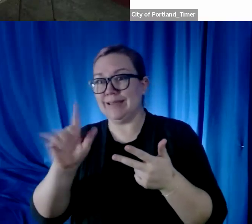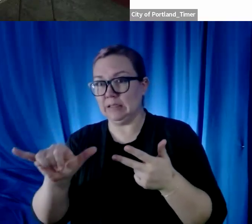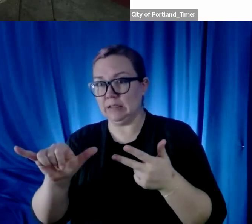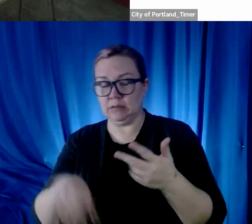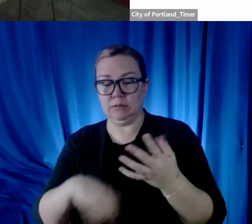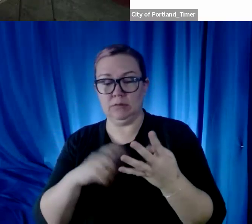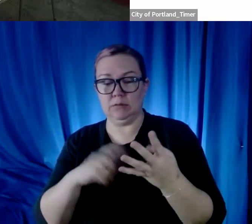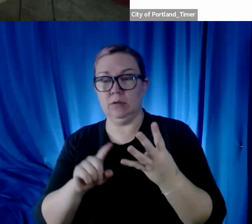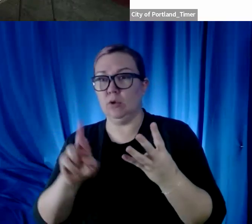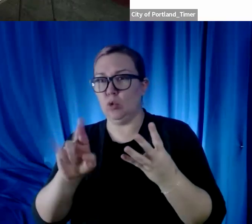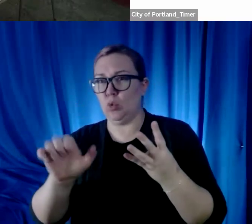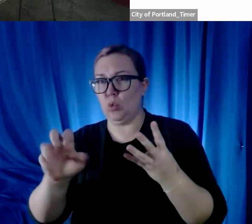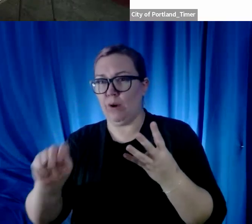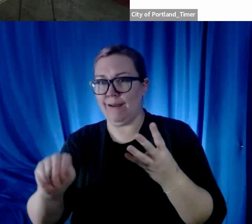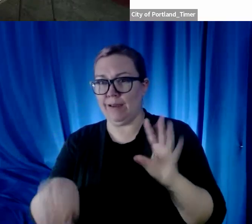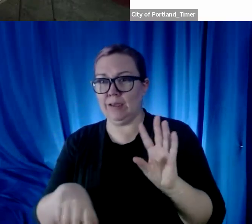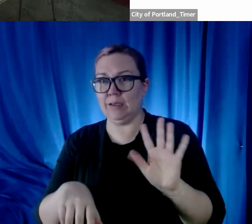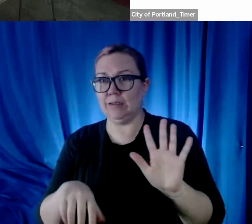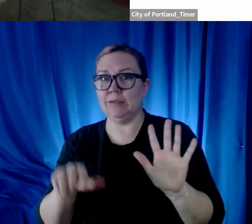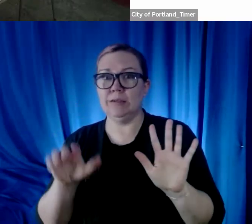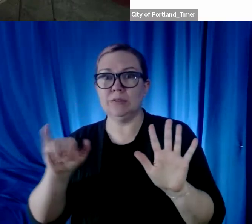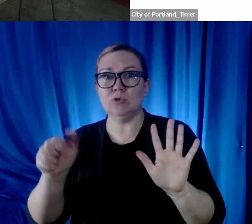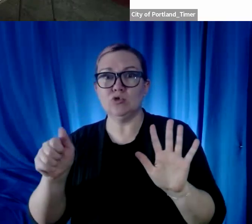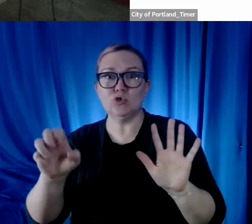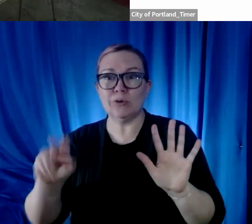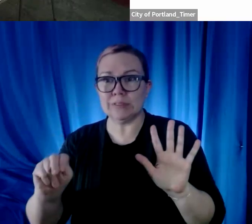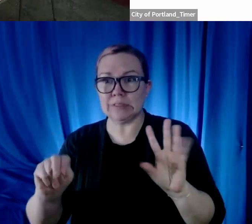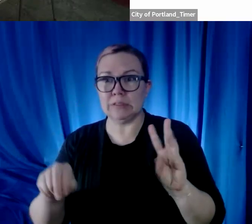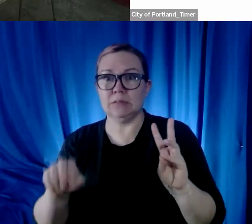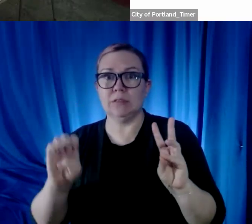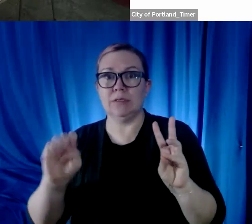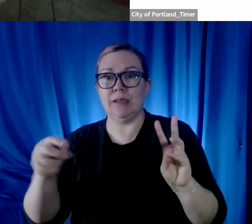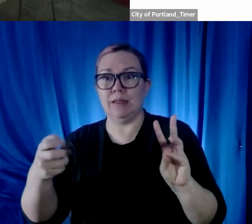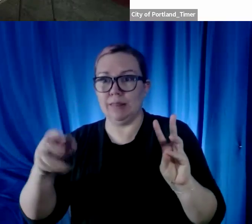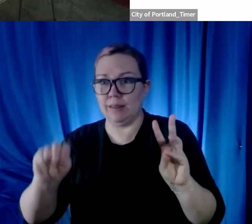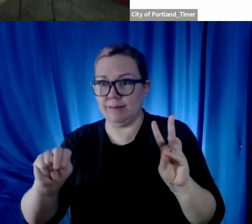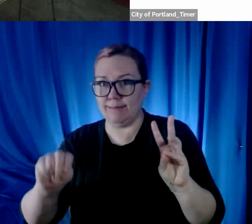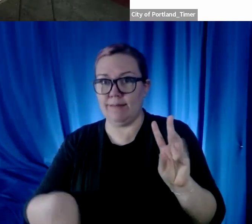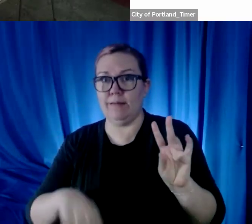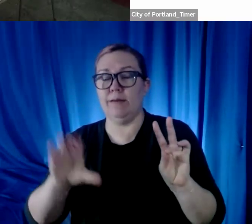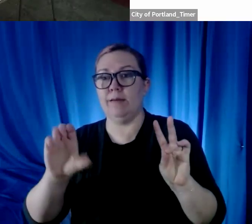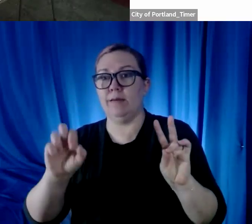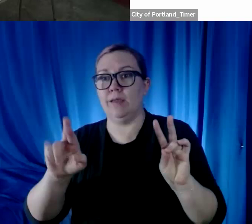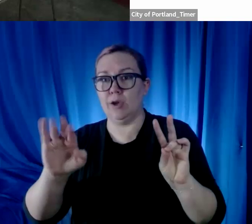Brian Grant, Jason Woodman. Ethan Winter, Carrie Koch.